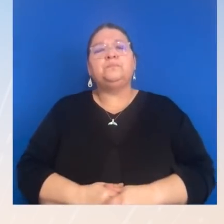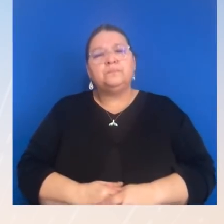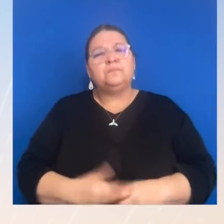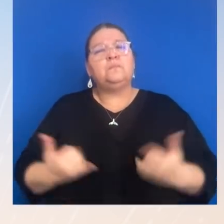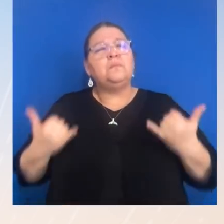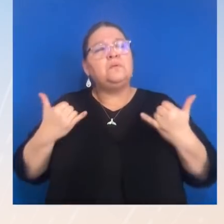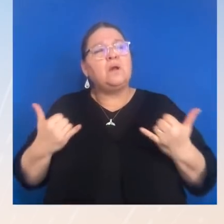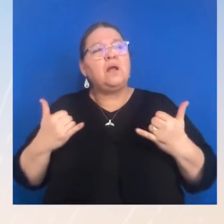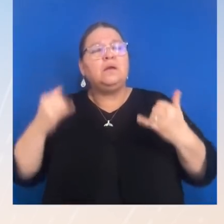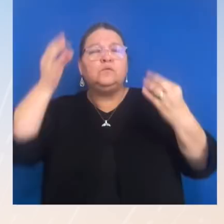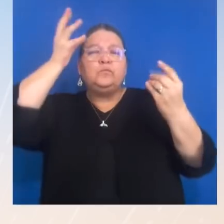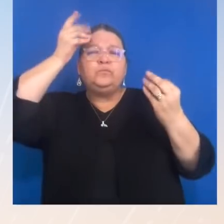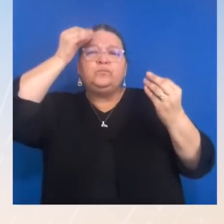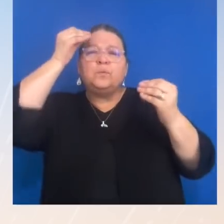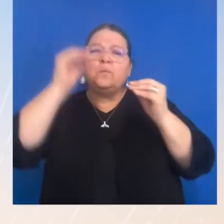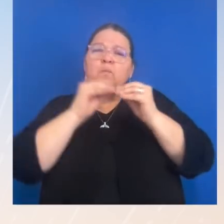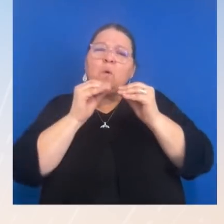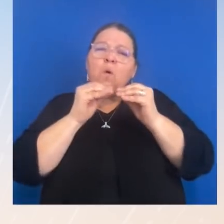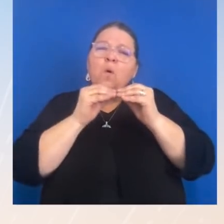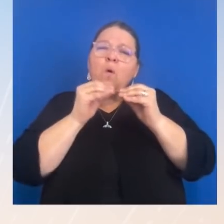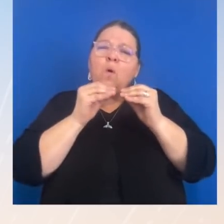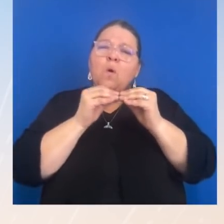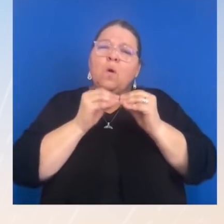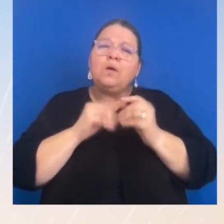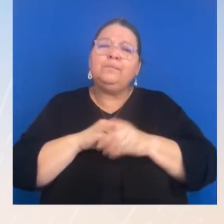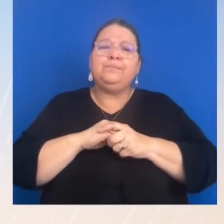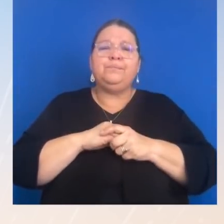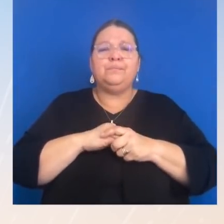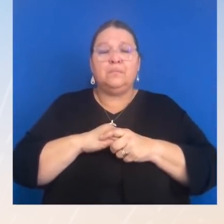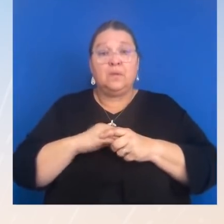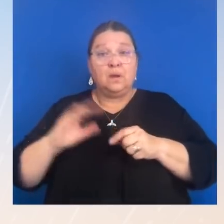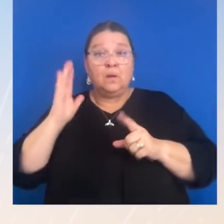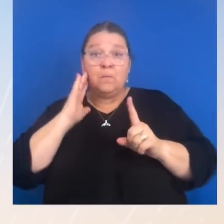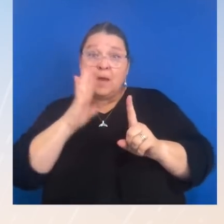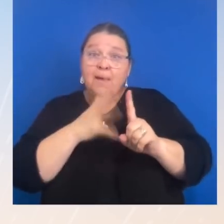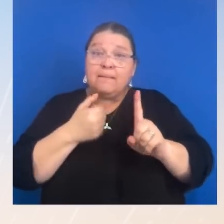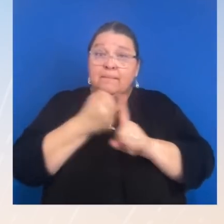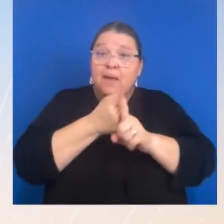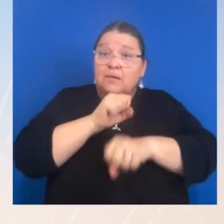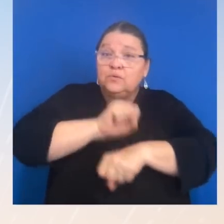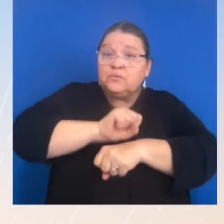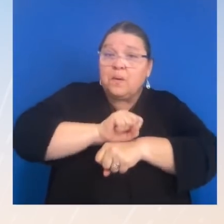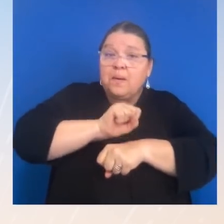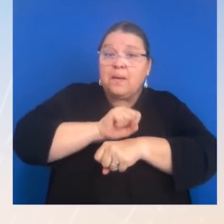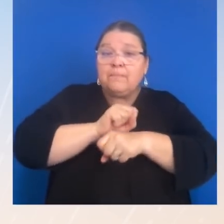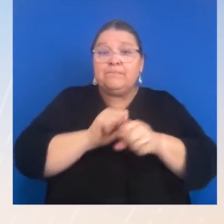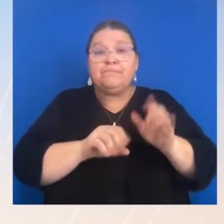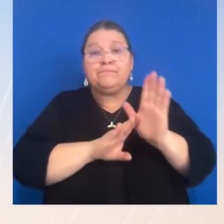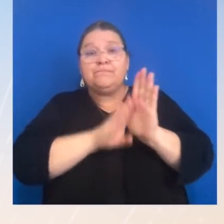is going to impact GDP or job growth or those sorts of things? Is that a fear that you're sort of grappling with?